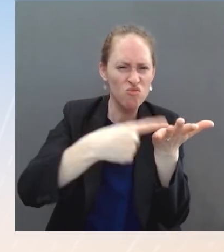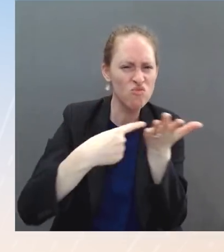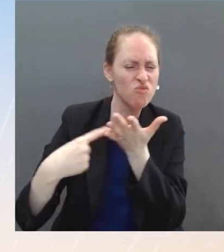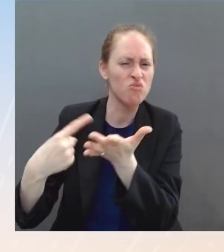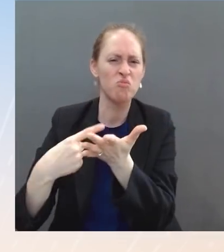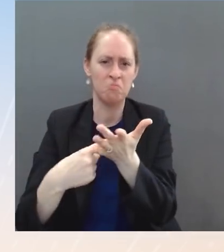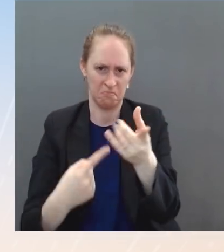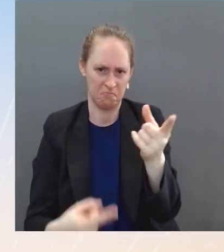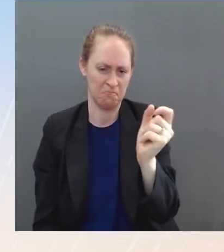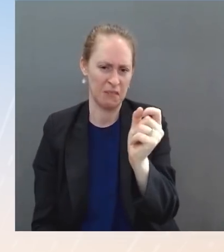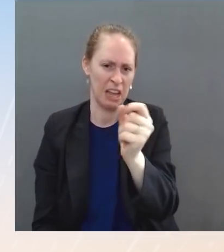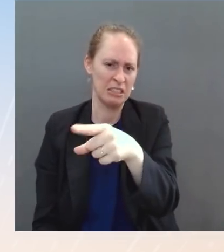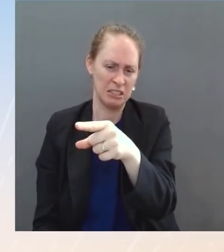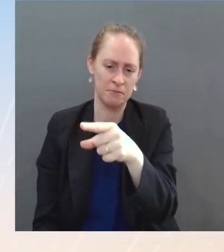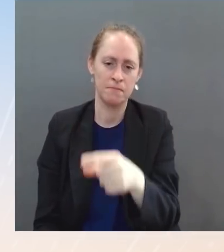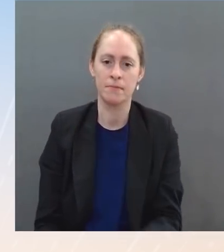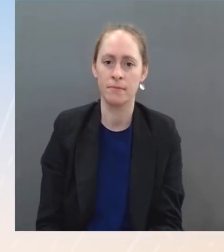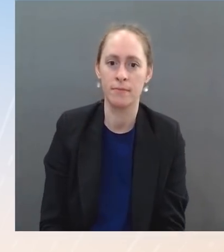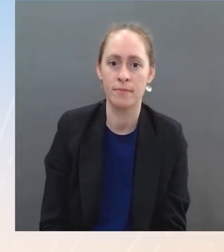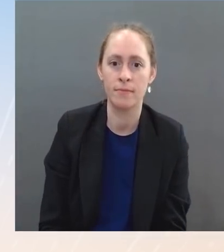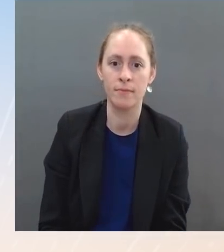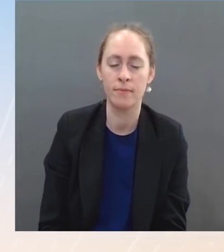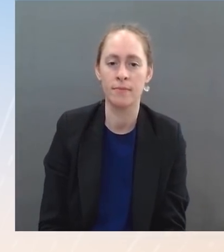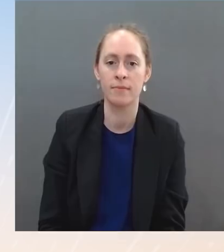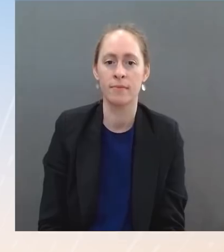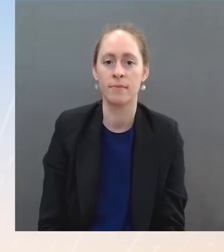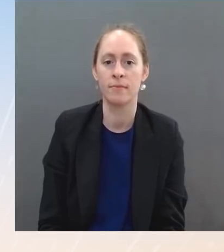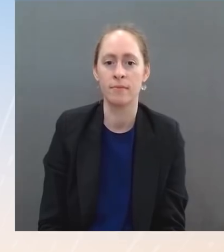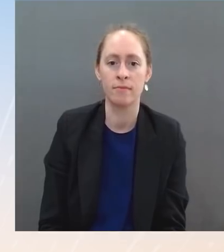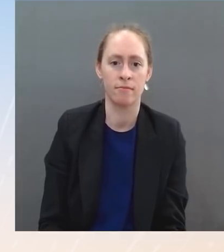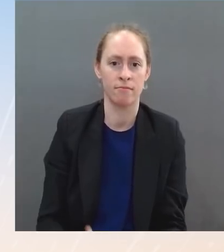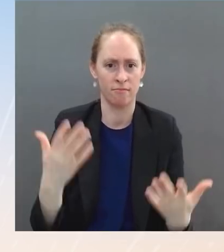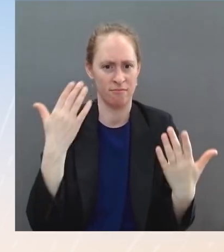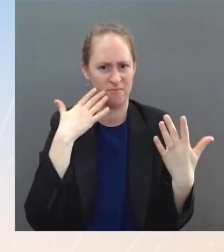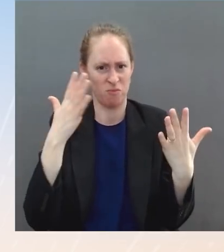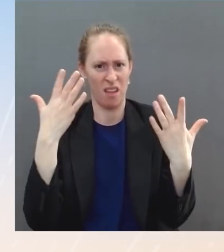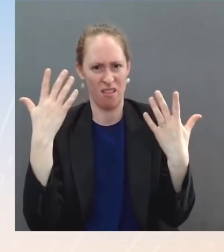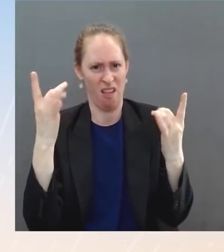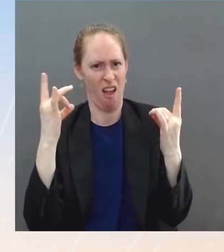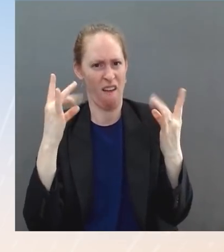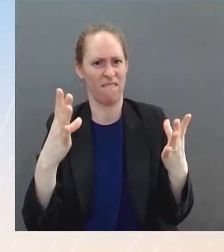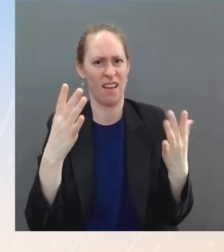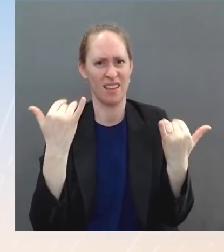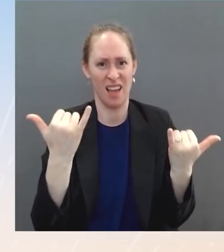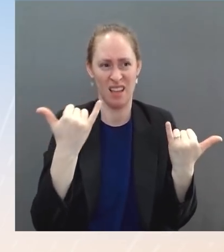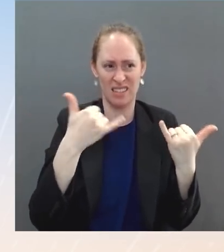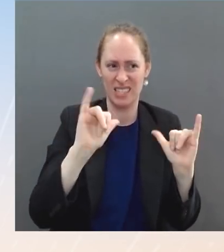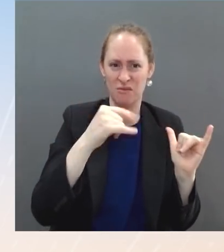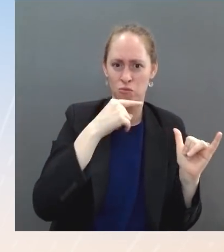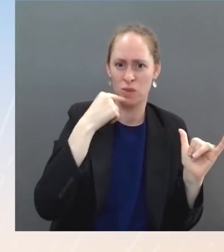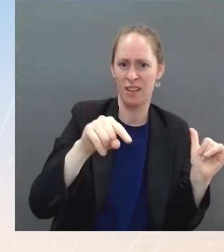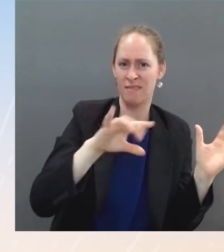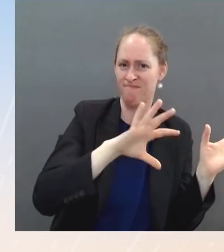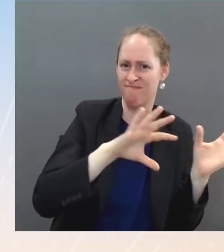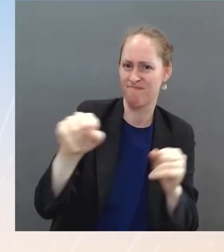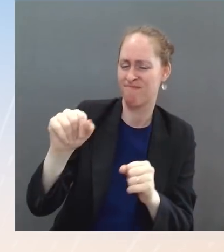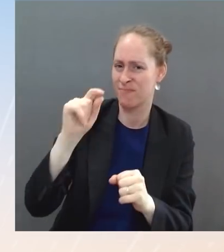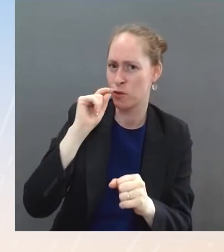even as we are horrified by the atrocities in Ukraine. Okay, last one. The Press: Thank you, Jen. Moments ago, you said that it was "ludicrous"